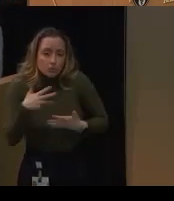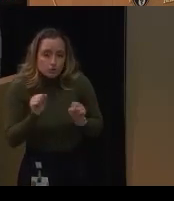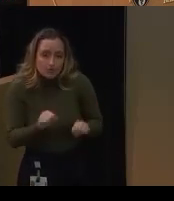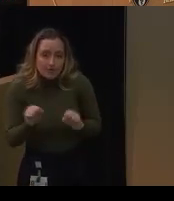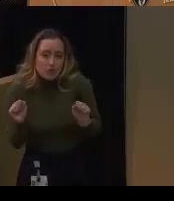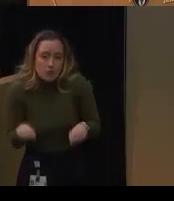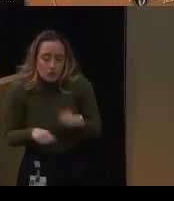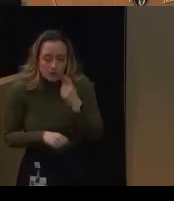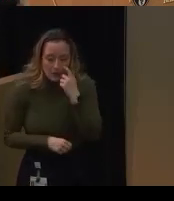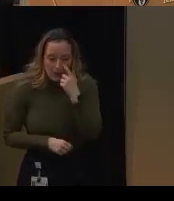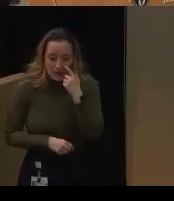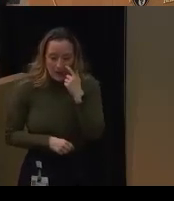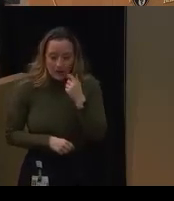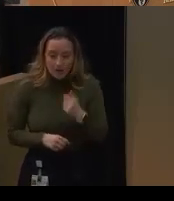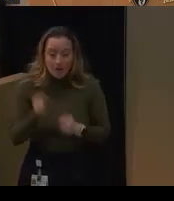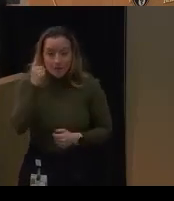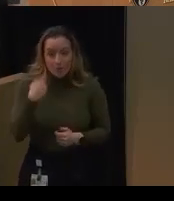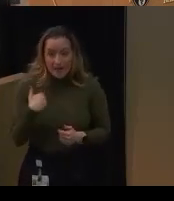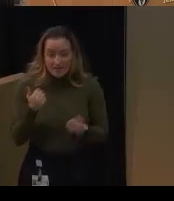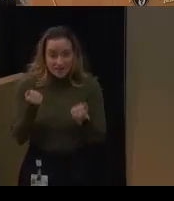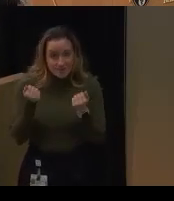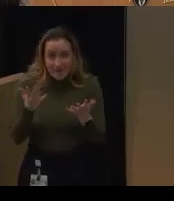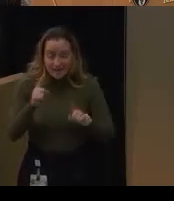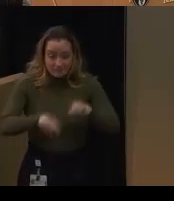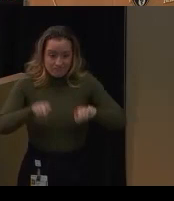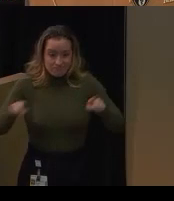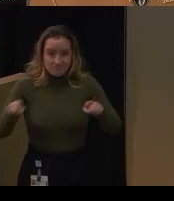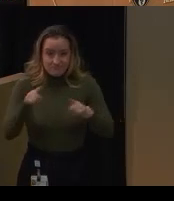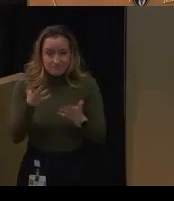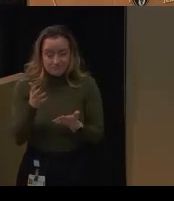being said there are tons of limitations to this experimental work um for one folks will